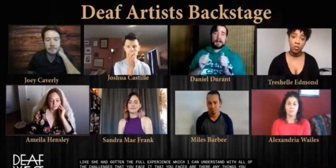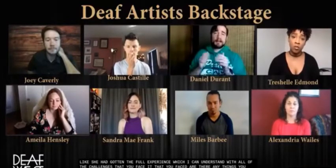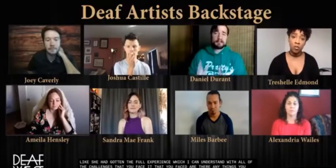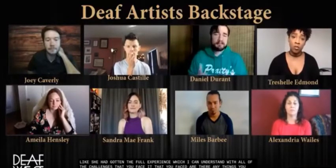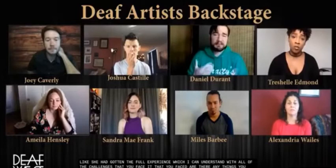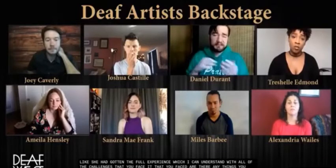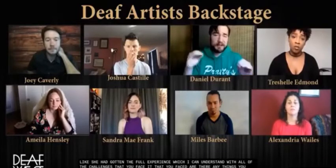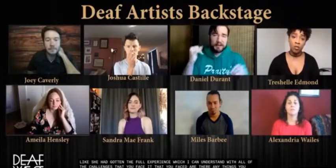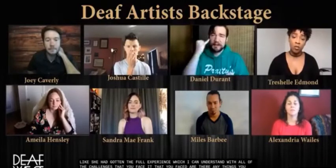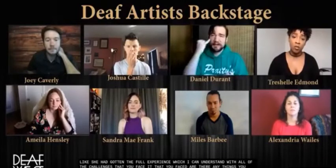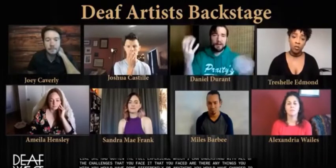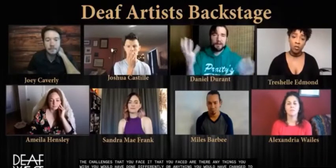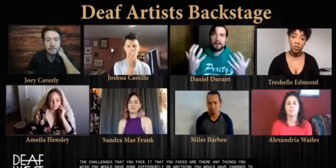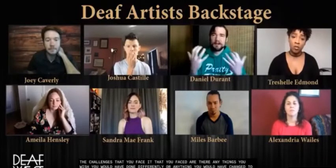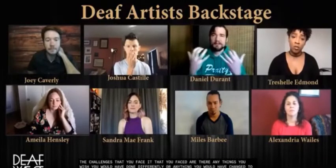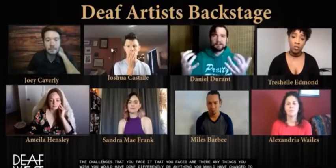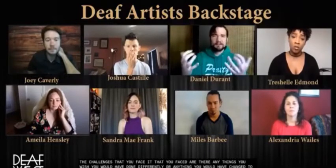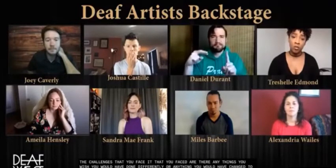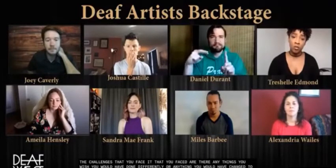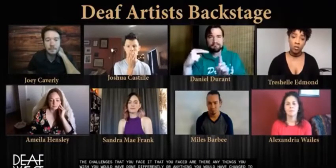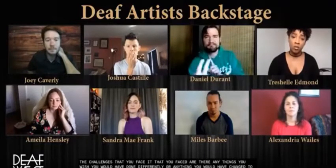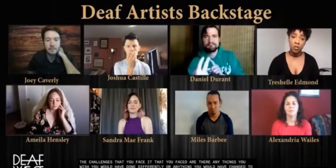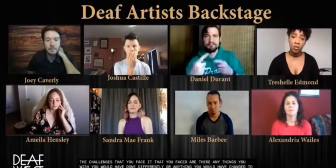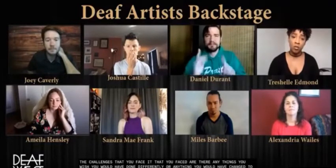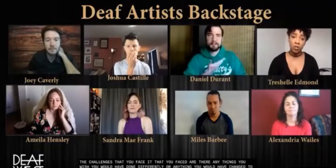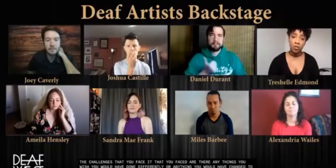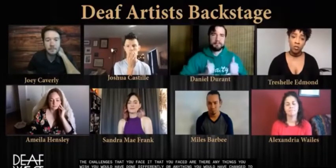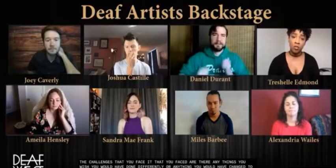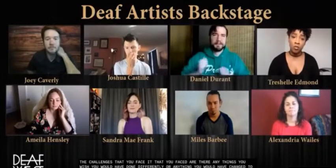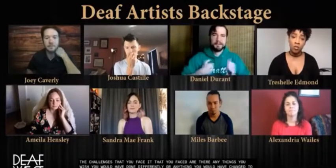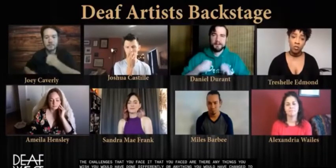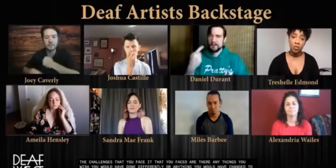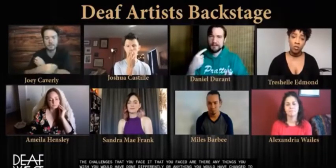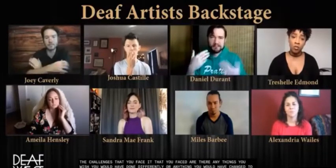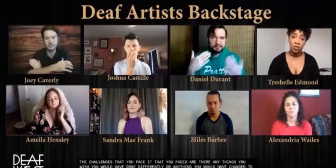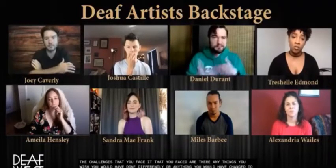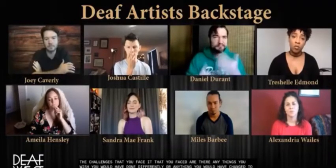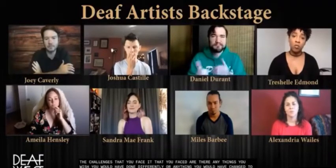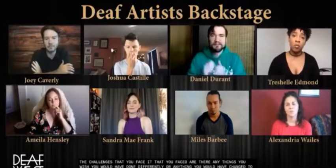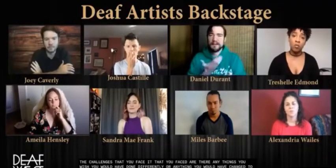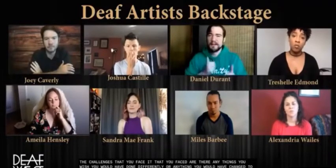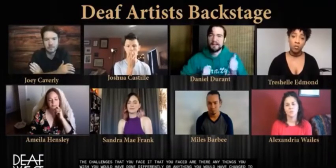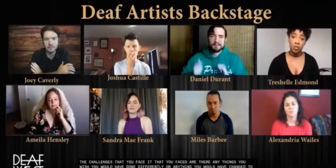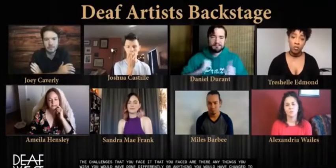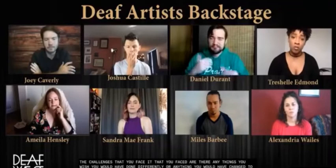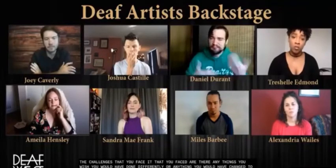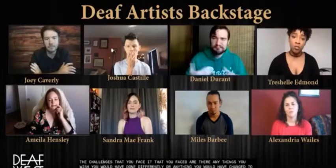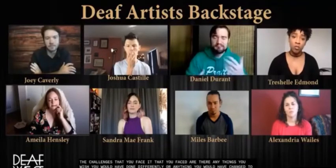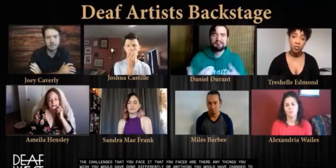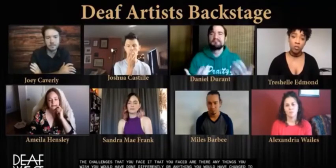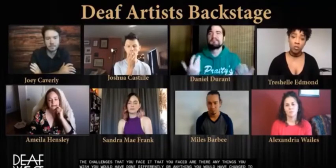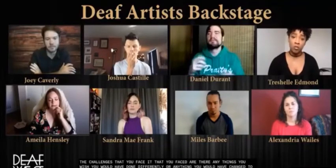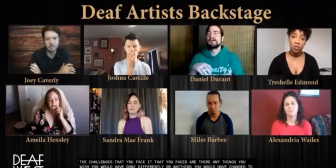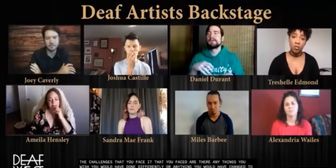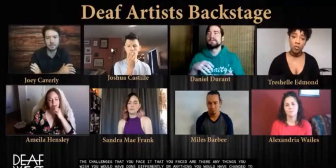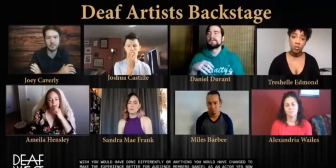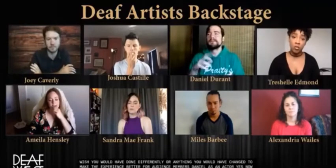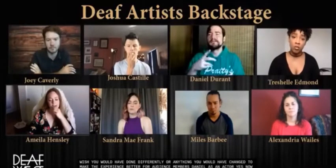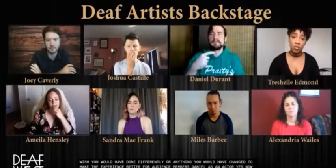the hearing cast members signing and honestly being an ensemble member of the show. It was hard for me.